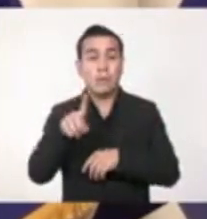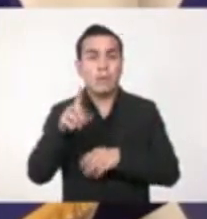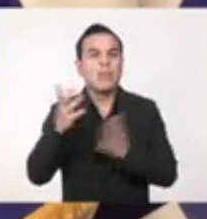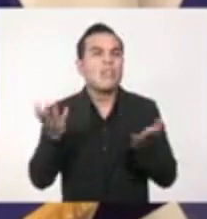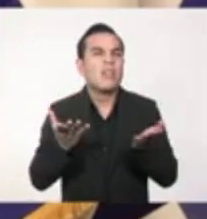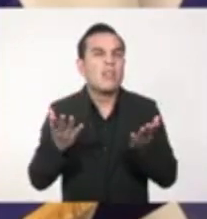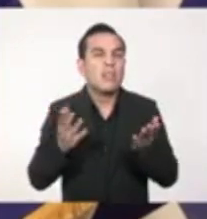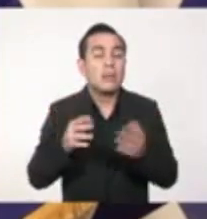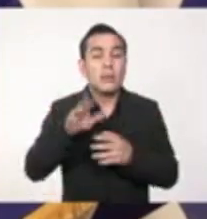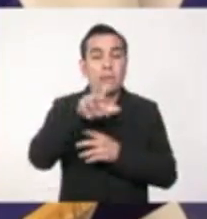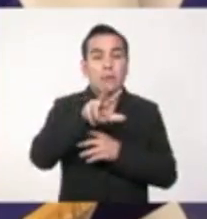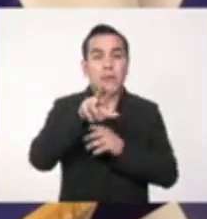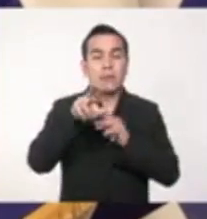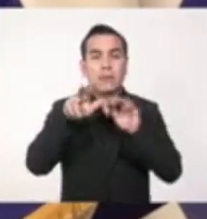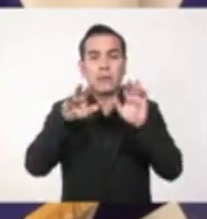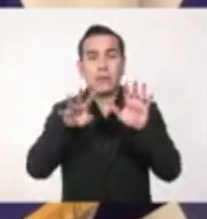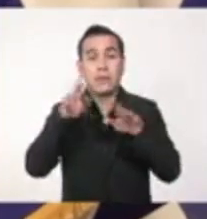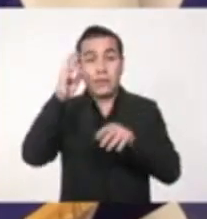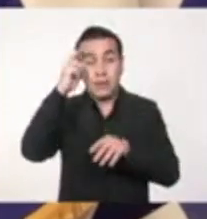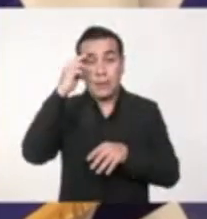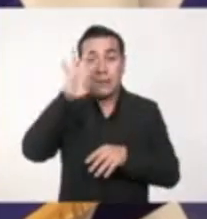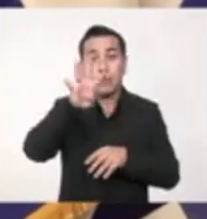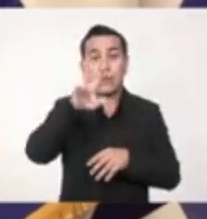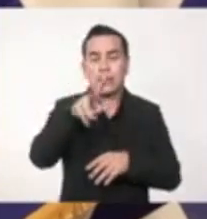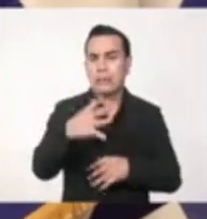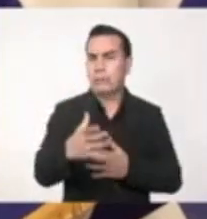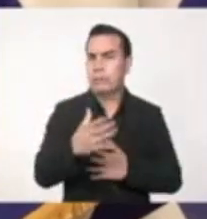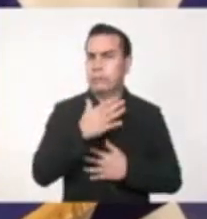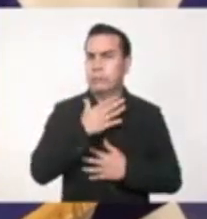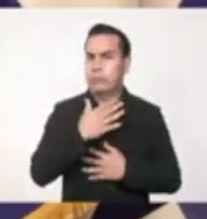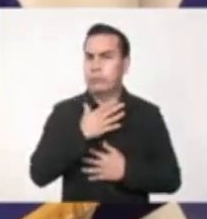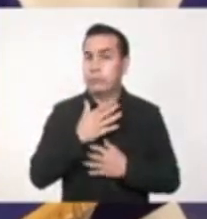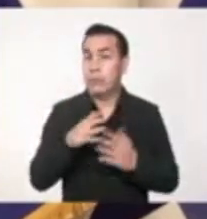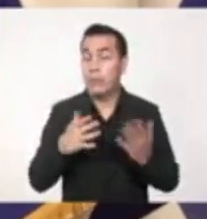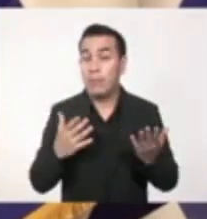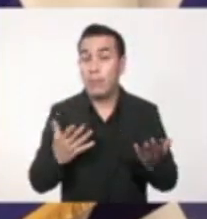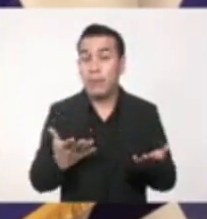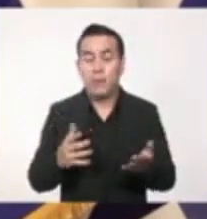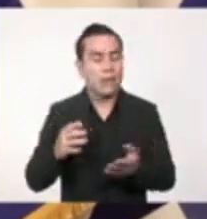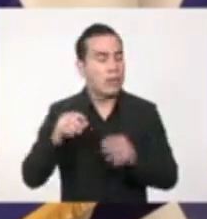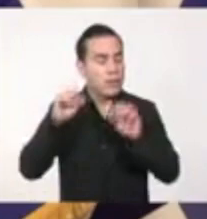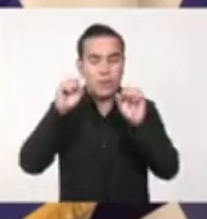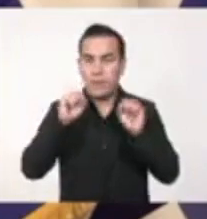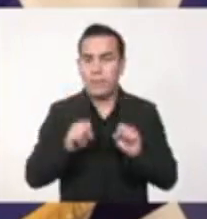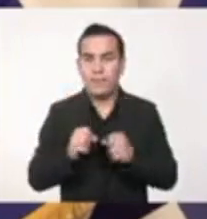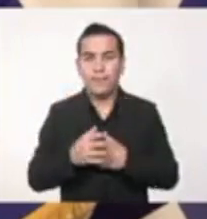reach forty-two plus one, that is, reach forty-two three, half plus one of the votes, that's impossible. But